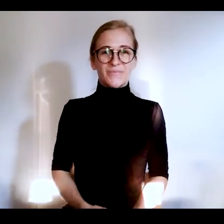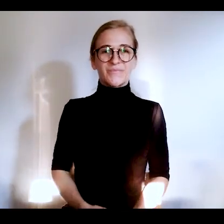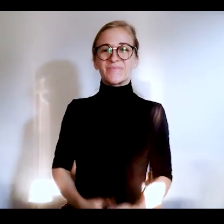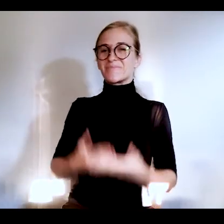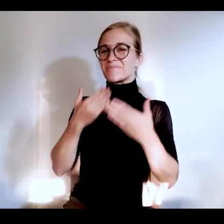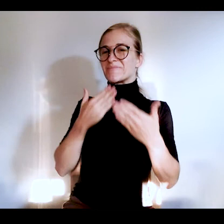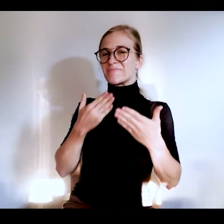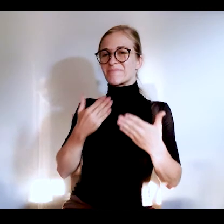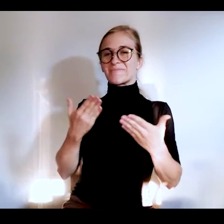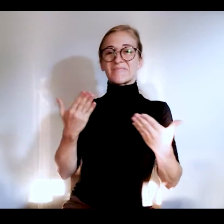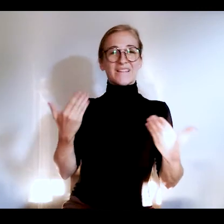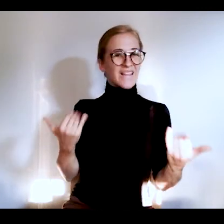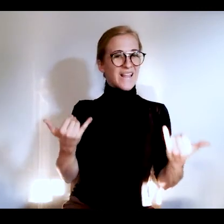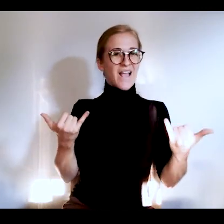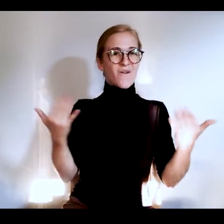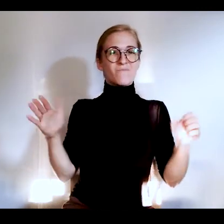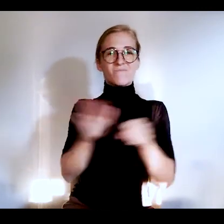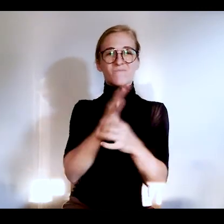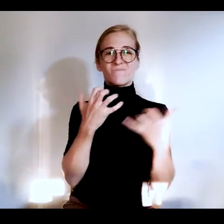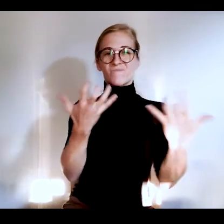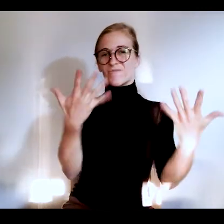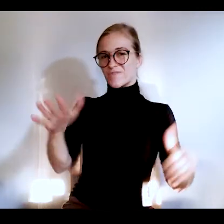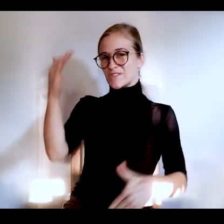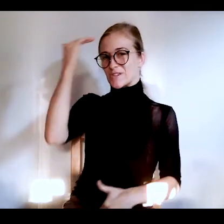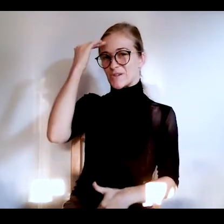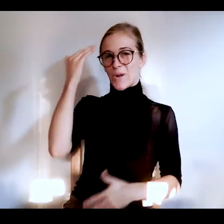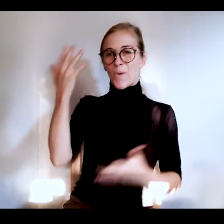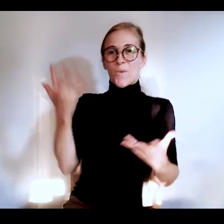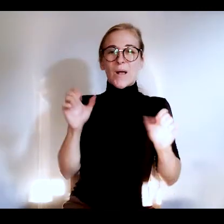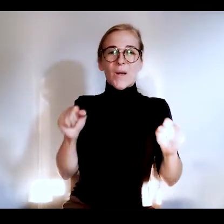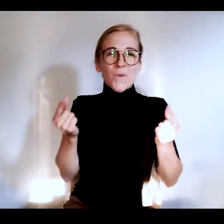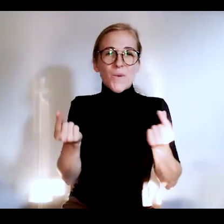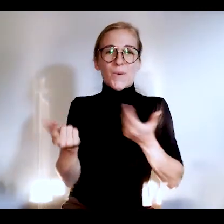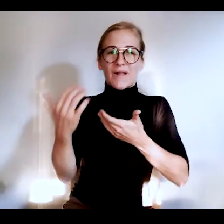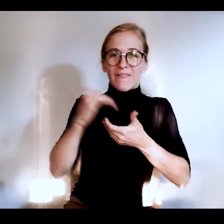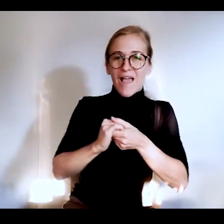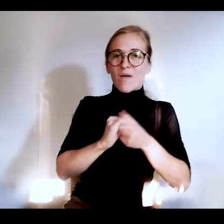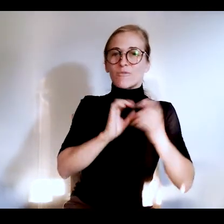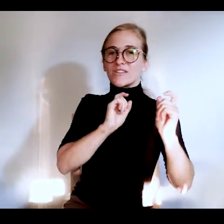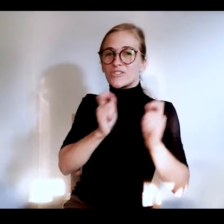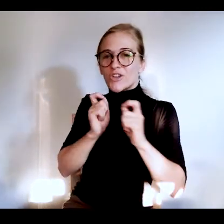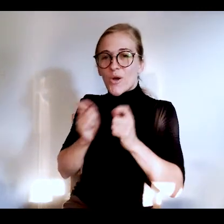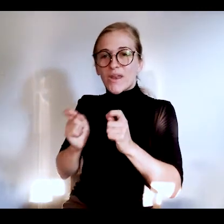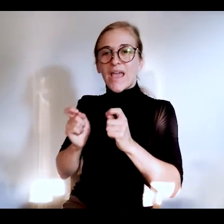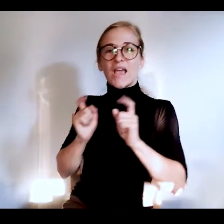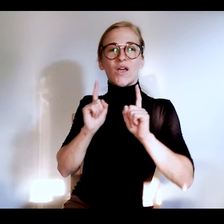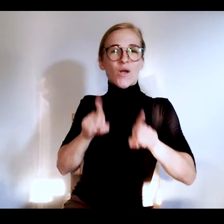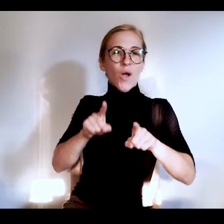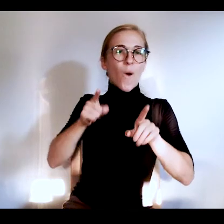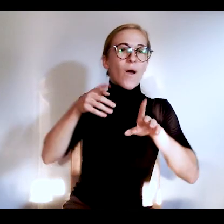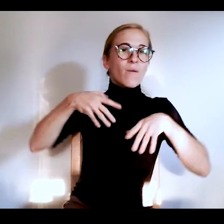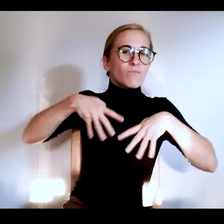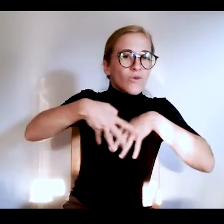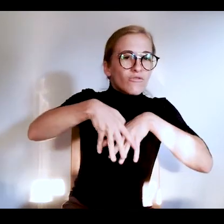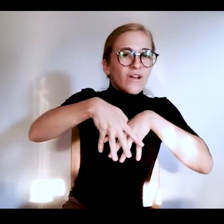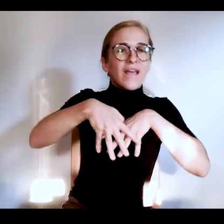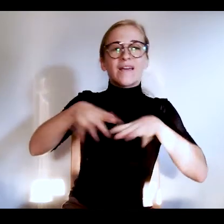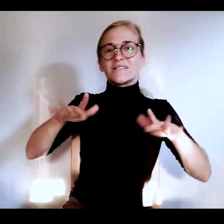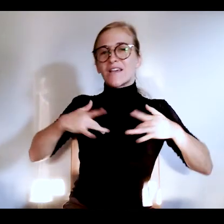Now the whole audience knows that they can collaborate, make donations, go to parades, events...